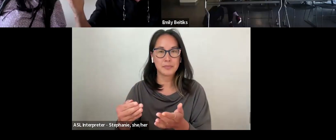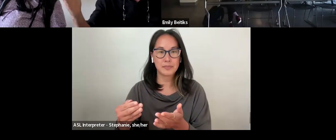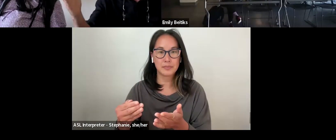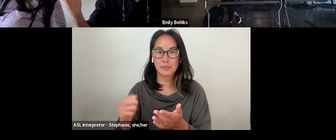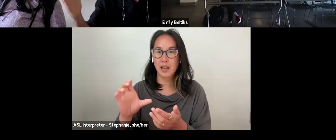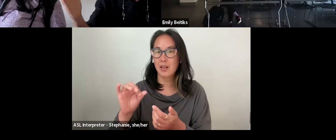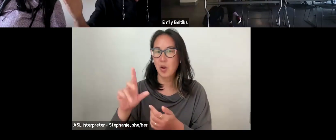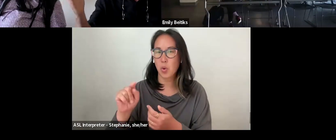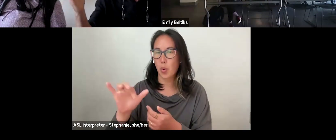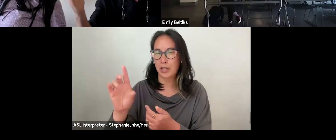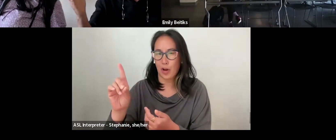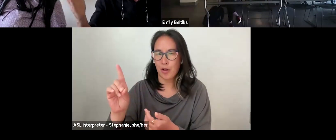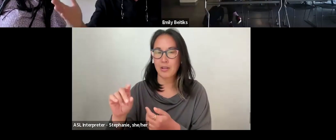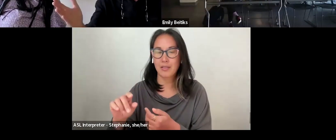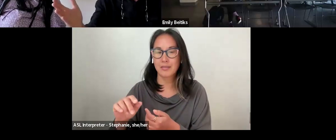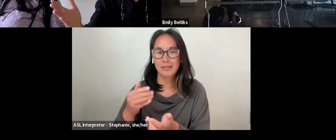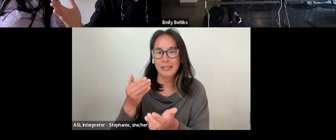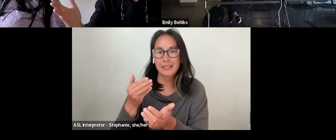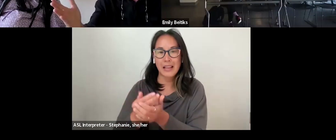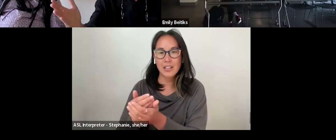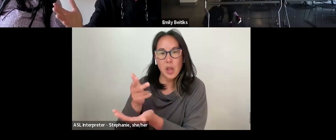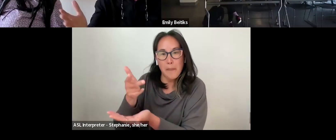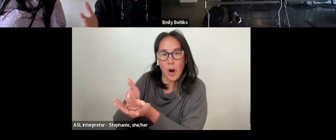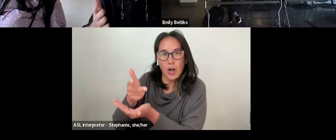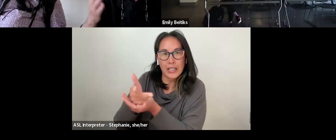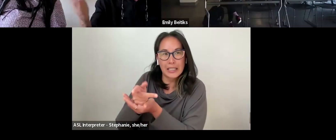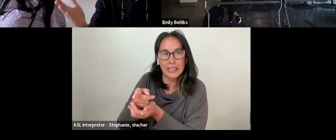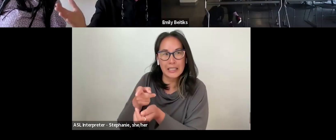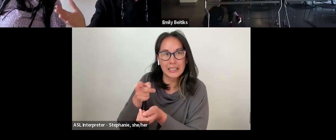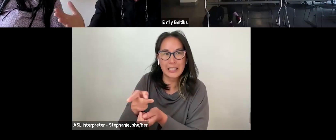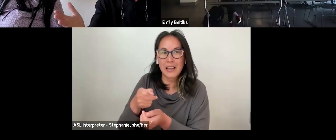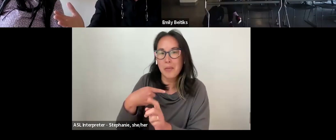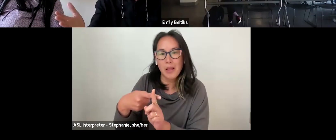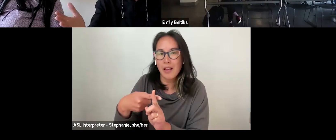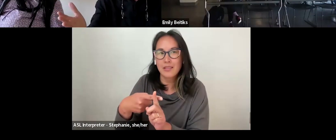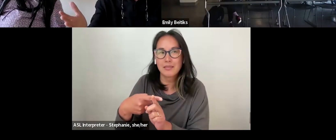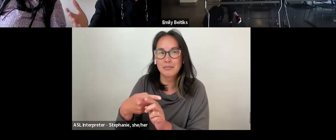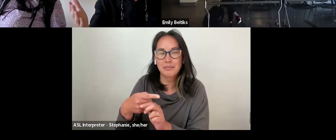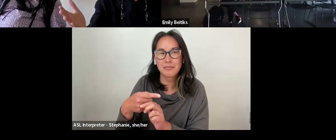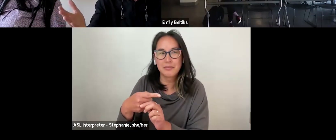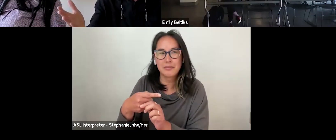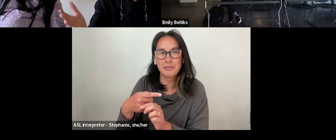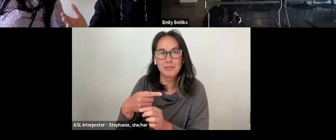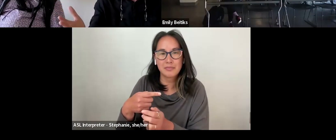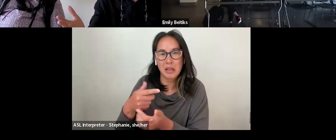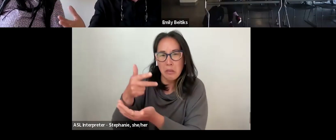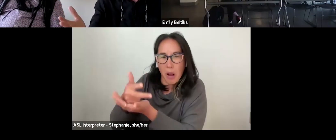of some sort, next to the parking ramp. And a bunch of, like, heating equipment or something.